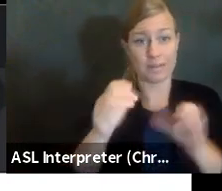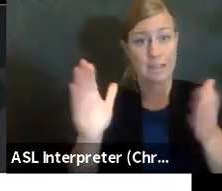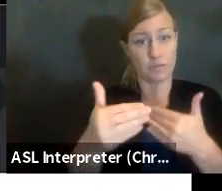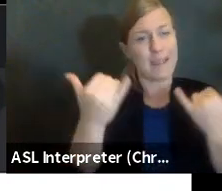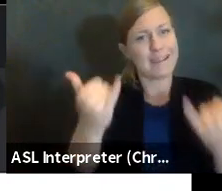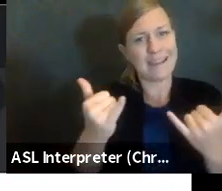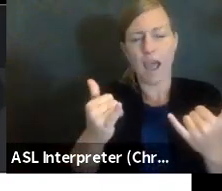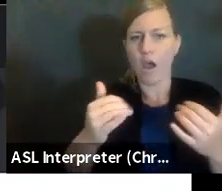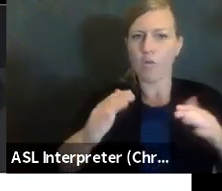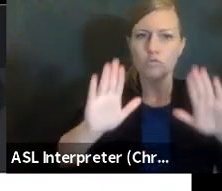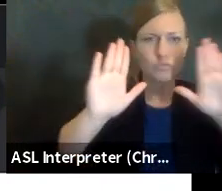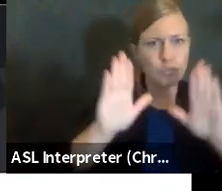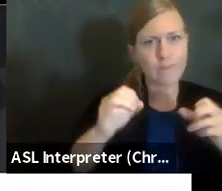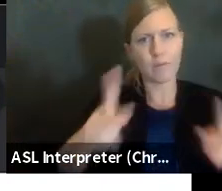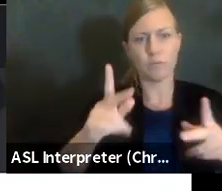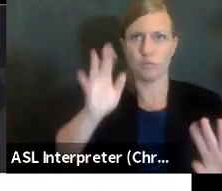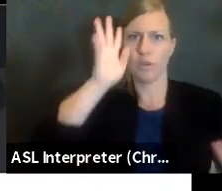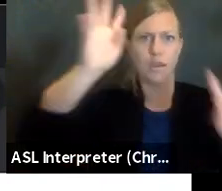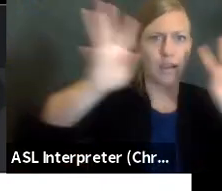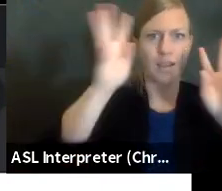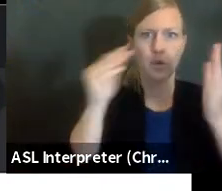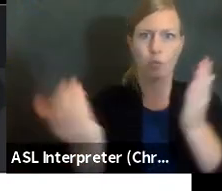ESD 101 - Jeff Crawford: What's best for kids are you thinking about the universal design for learning.